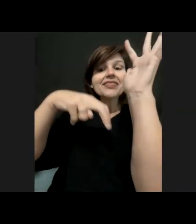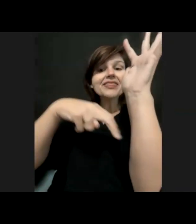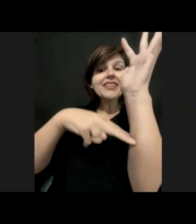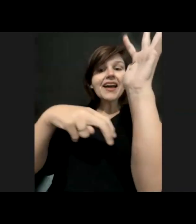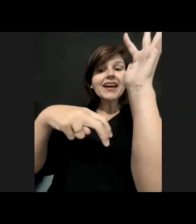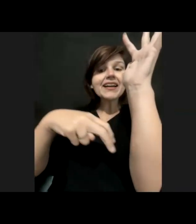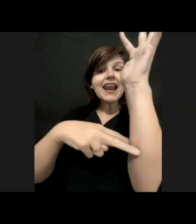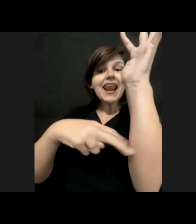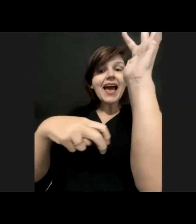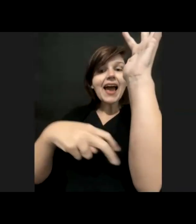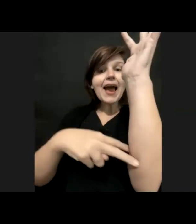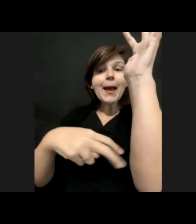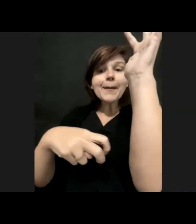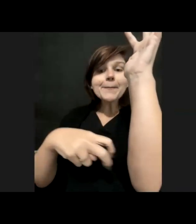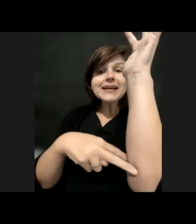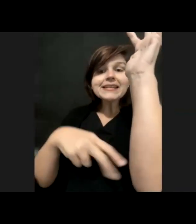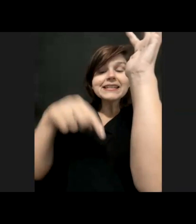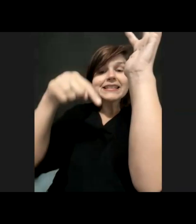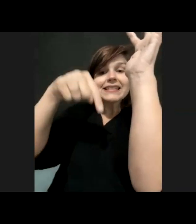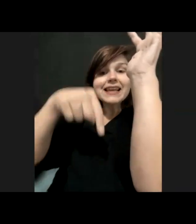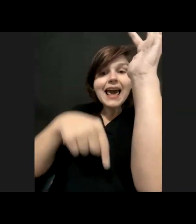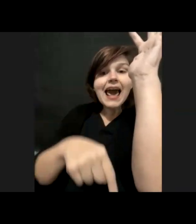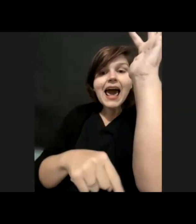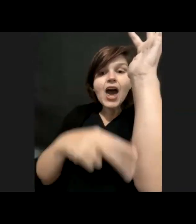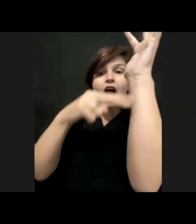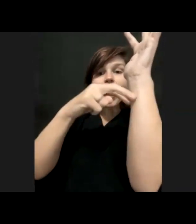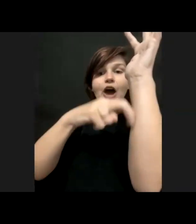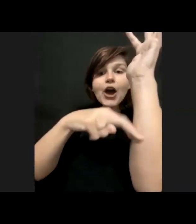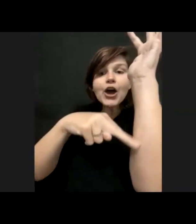They climbed back down the tree. “Darlings,” said Fabby!